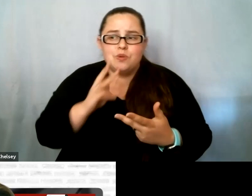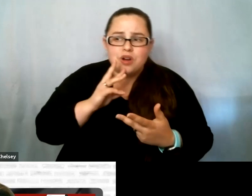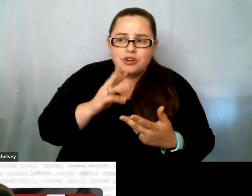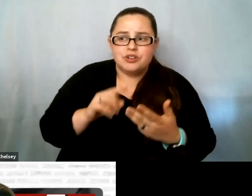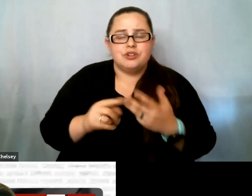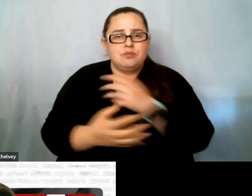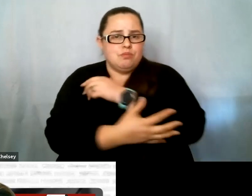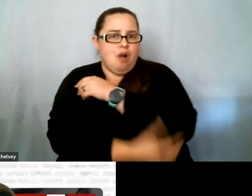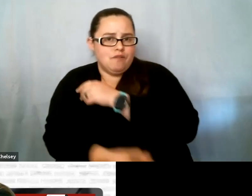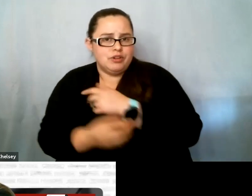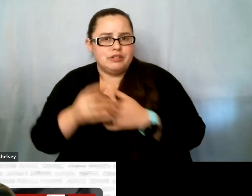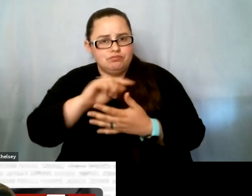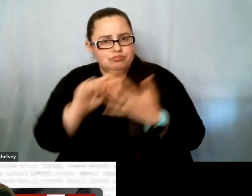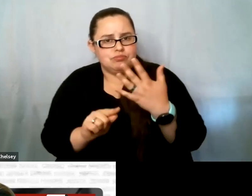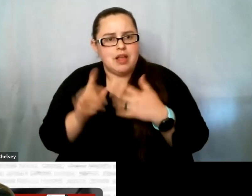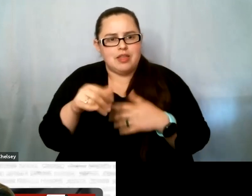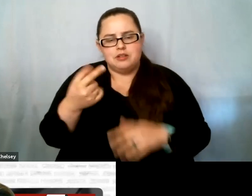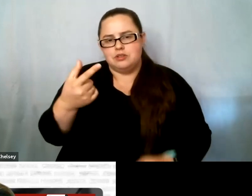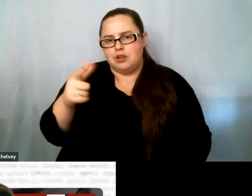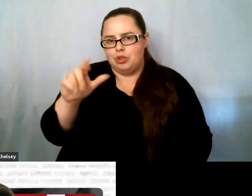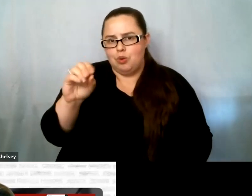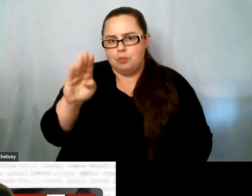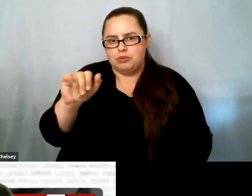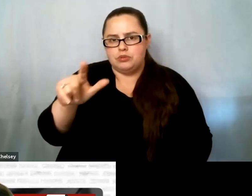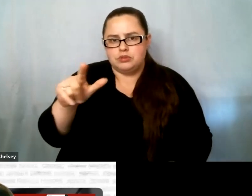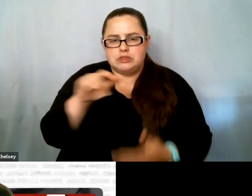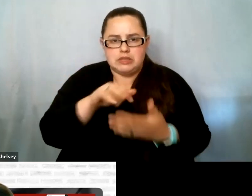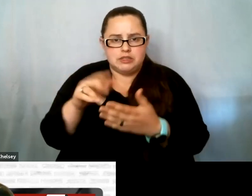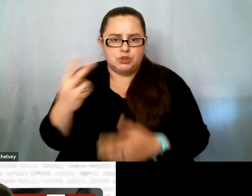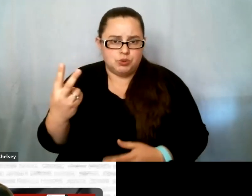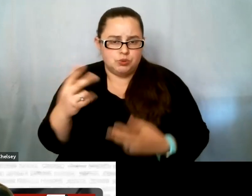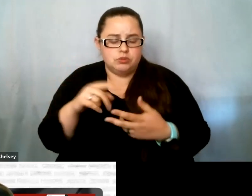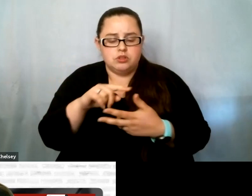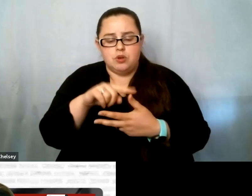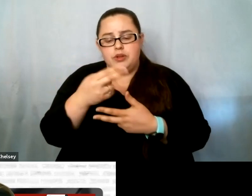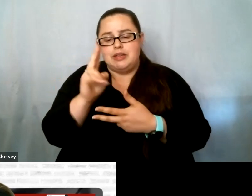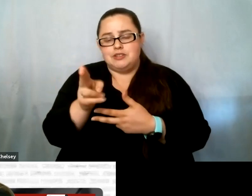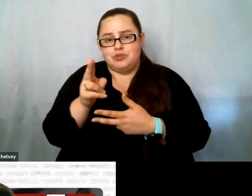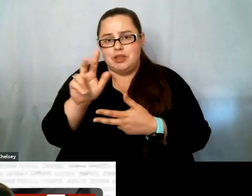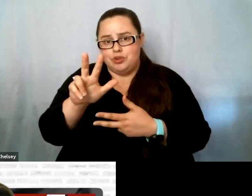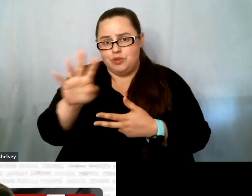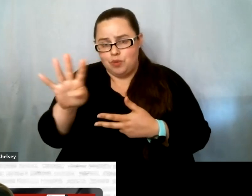which is global studies, too. So history 34, Global Studies, two, and then history 12,